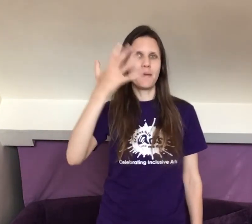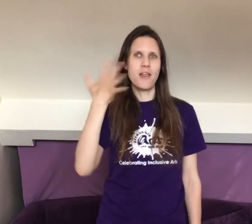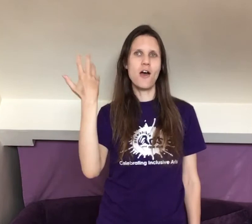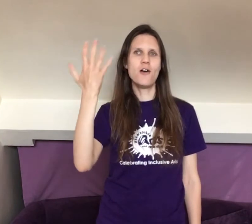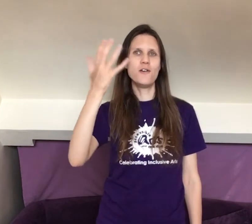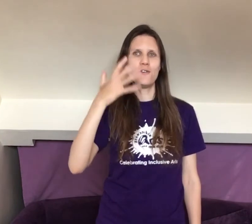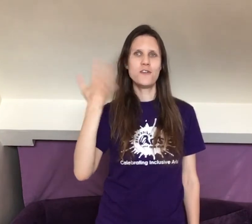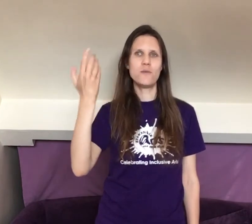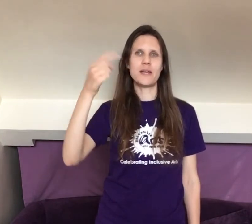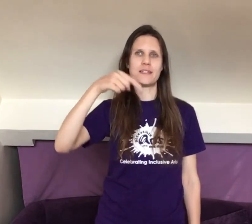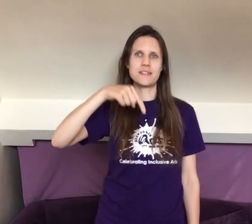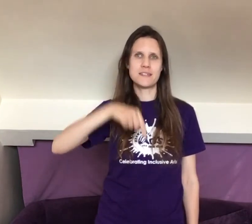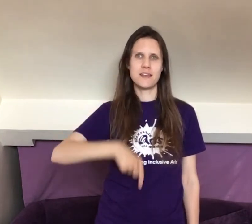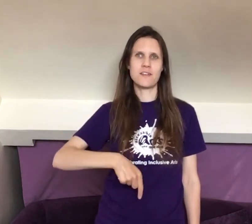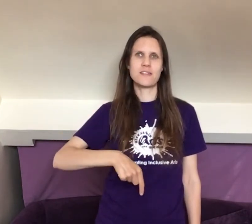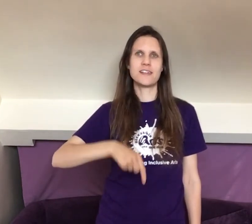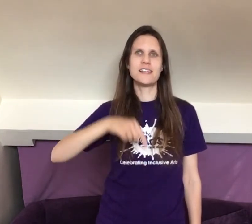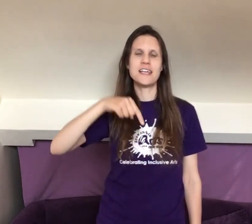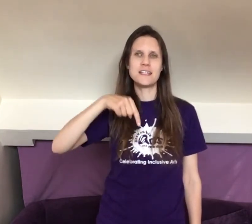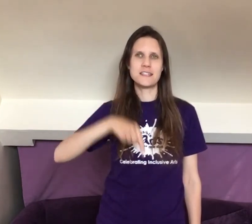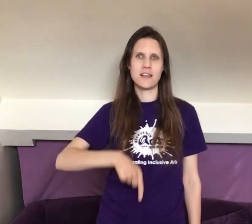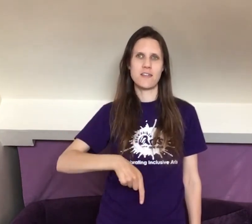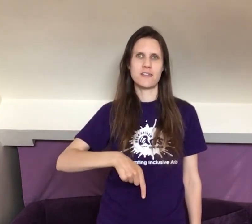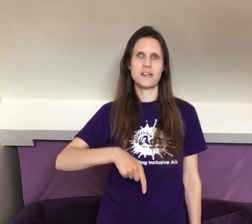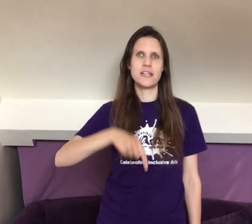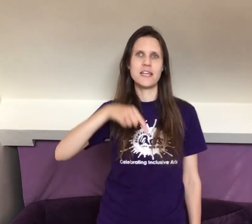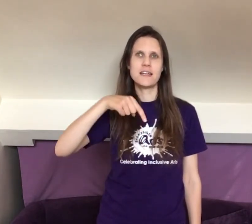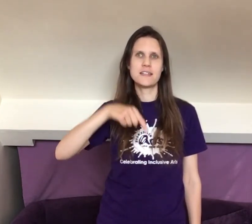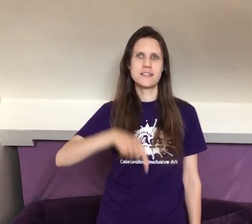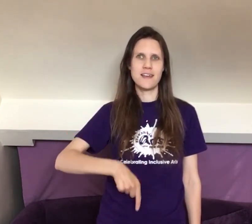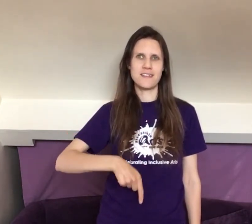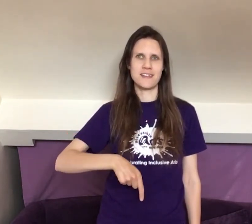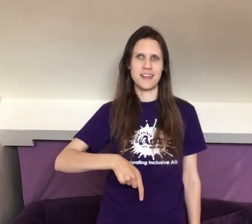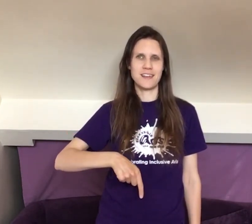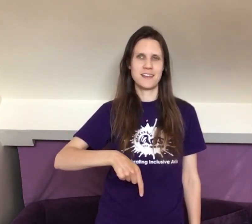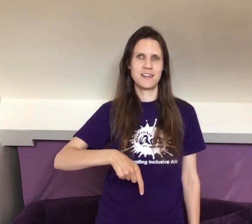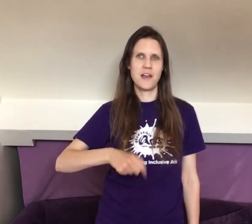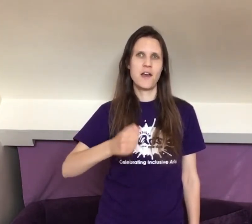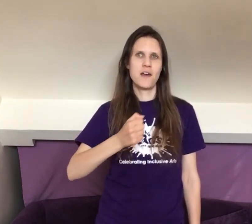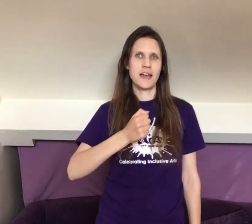Blow the wind southerly, southerly, southerly.